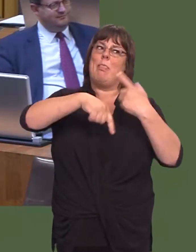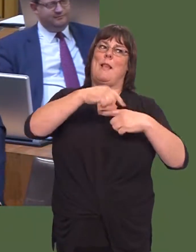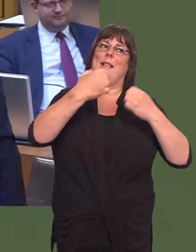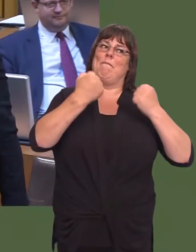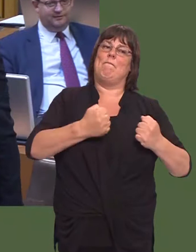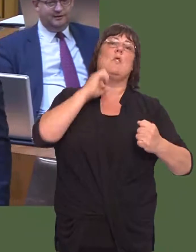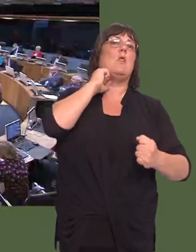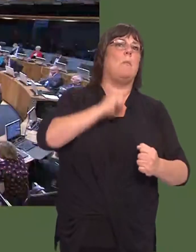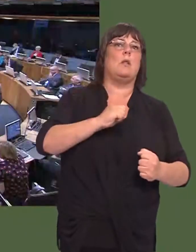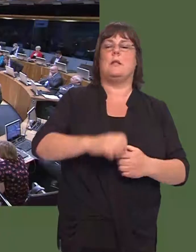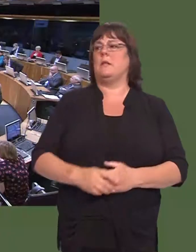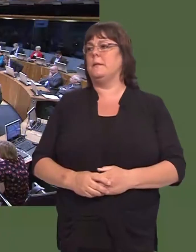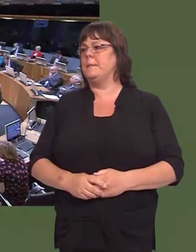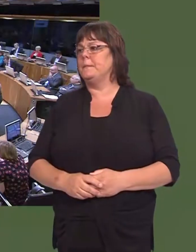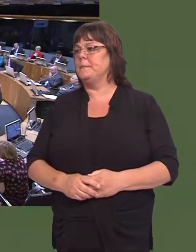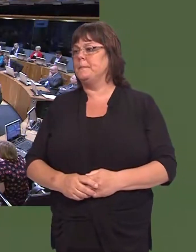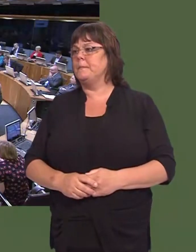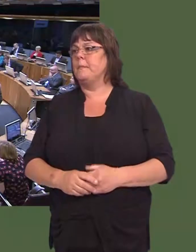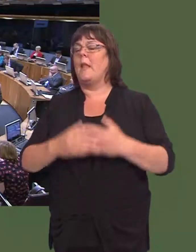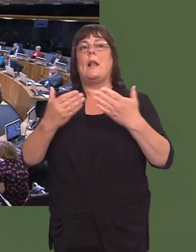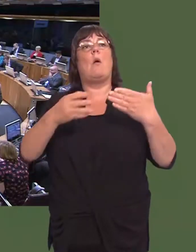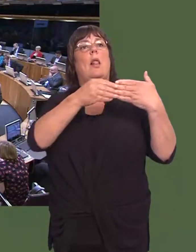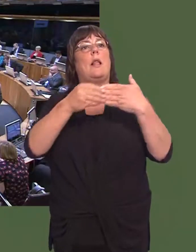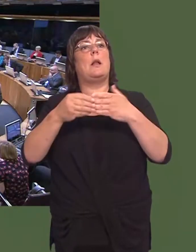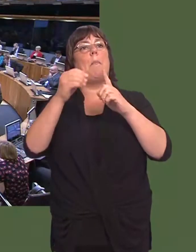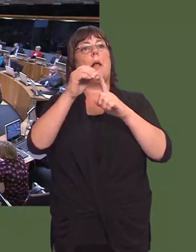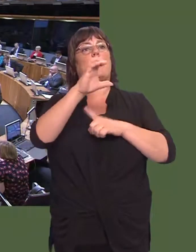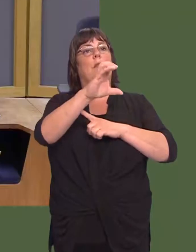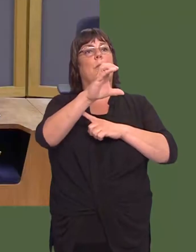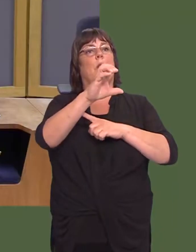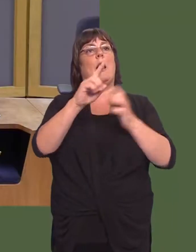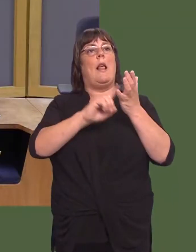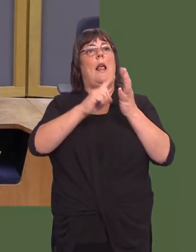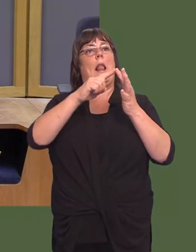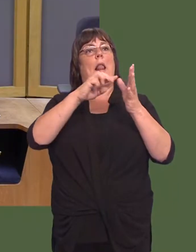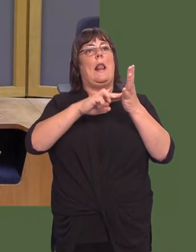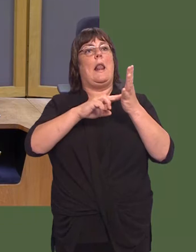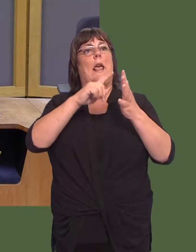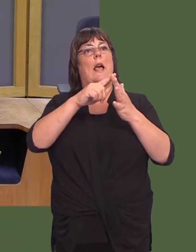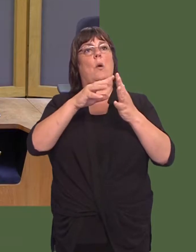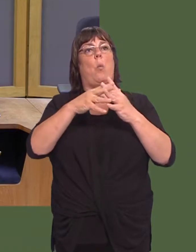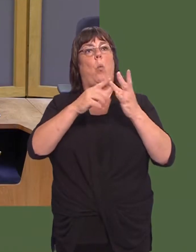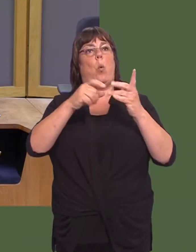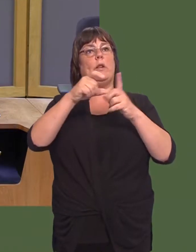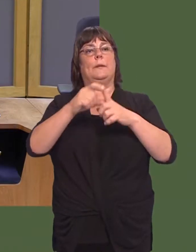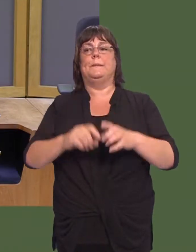Y Llywydd / The Llywydd: Plaid Cymru Leader, Leanne Wood. Leanne Wood: Diolch, Llywydd.